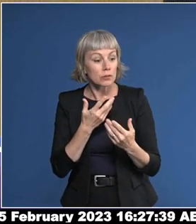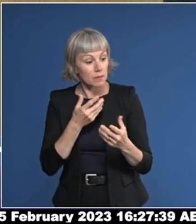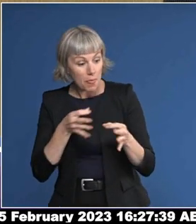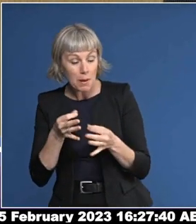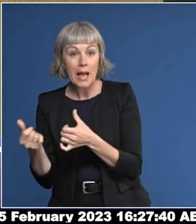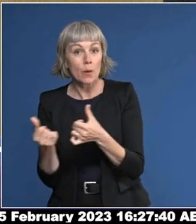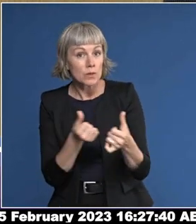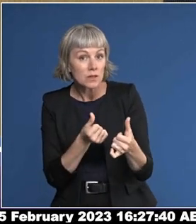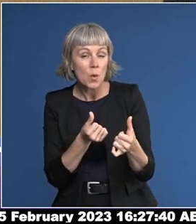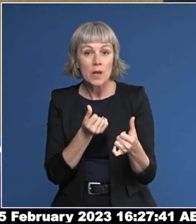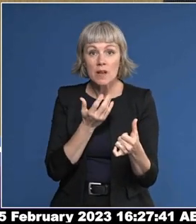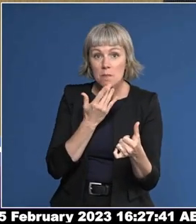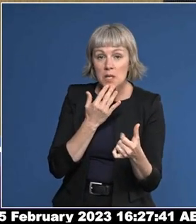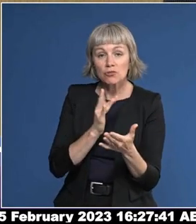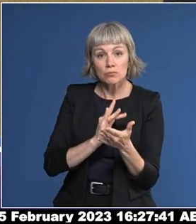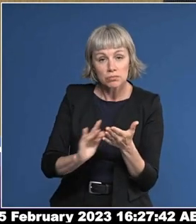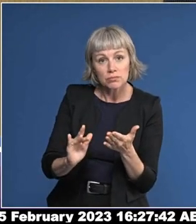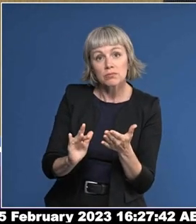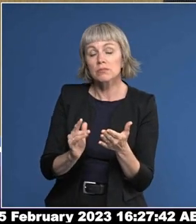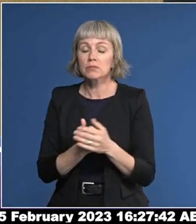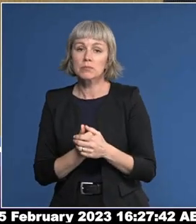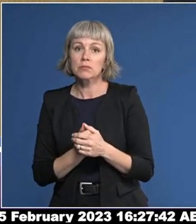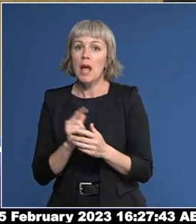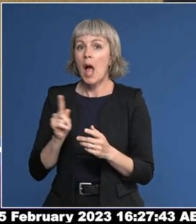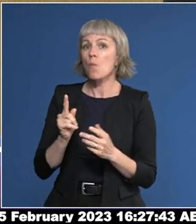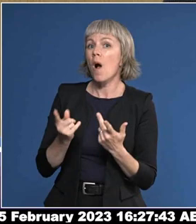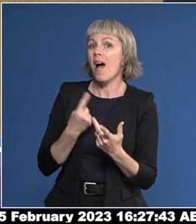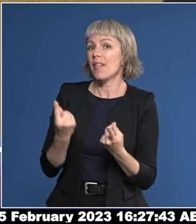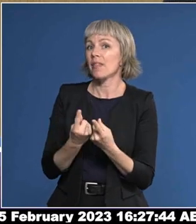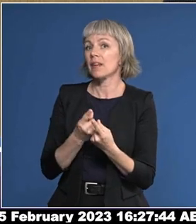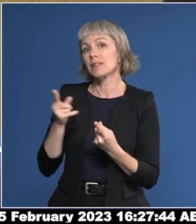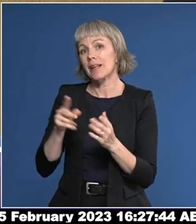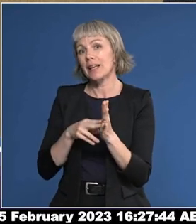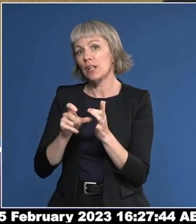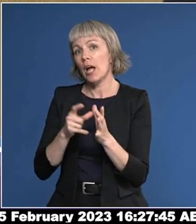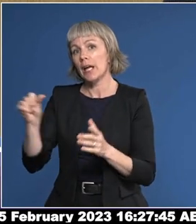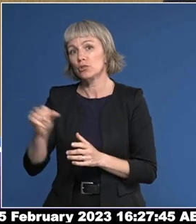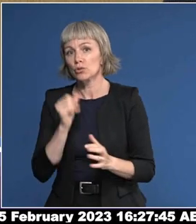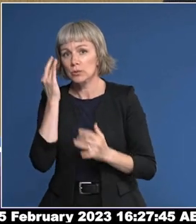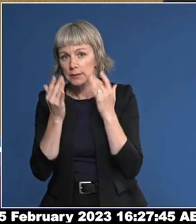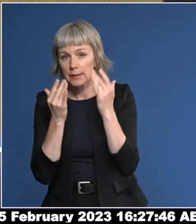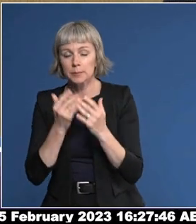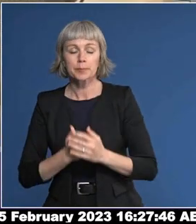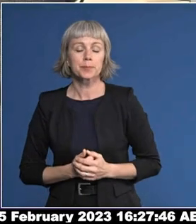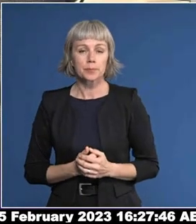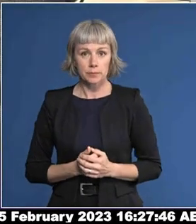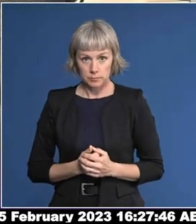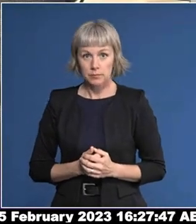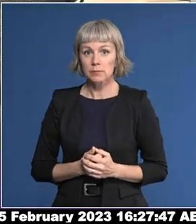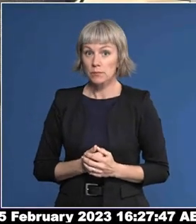wish to take at the upcoming plan review. And the preparation of those reports is included in this 10 to 12 hours. Absolutely.